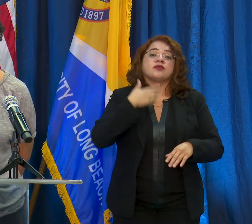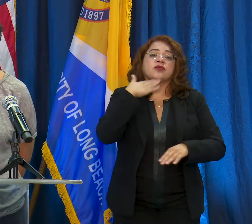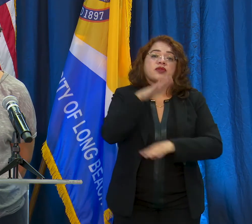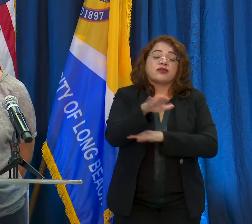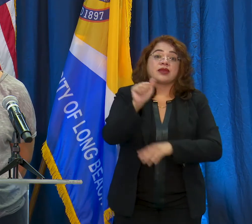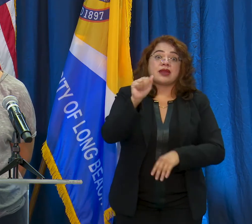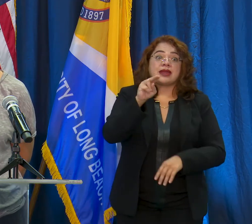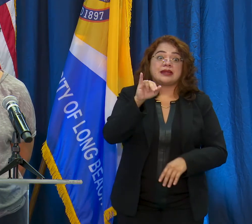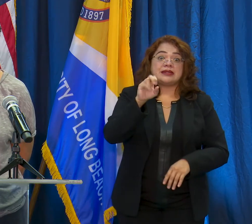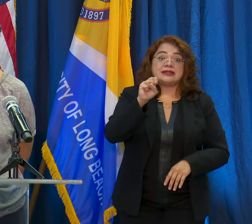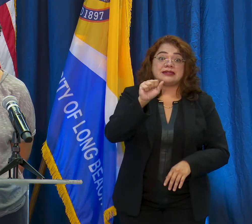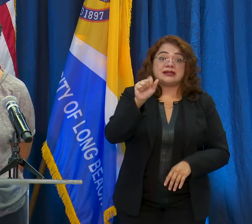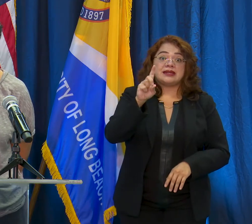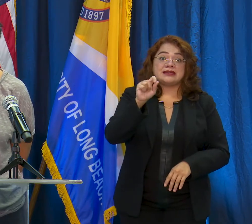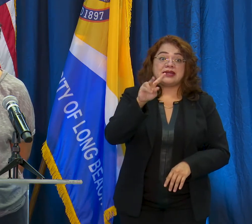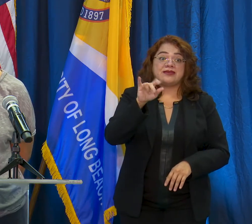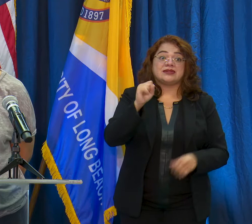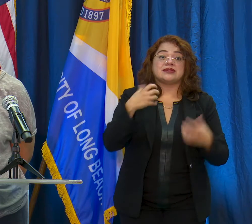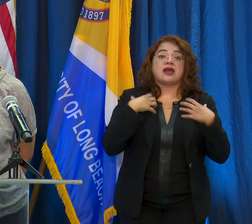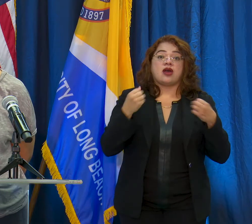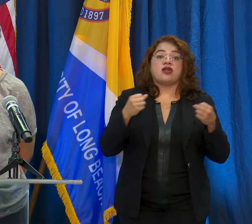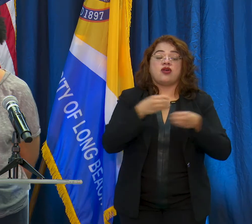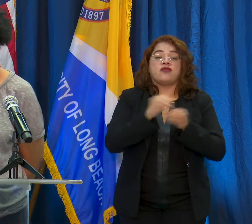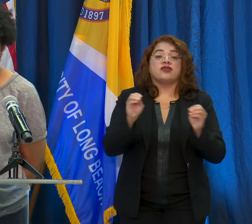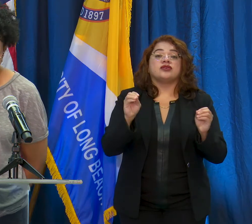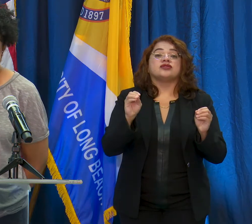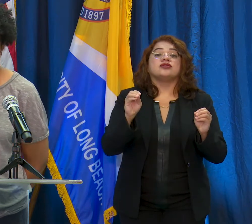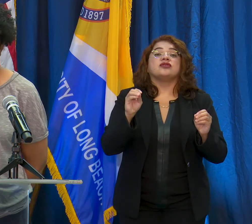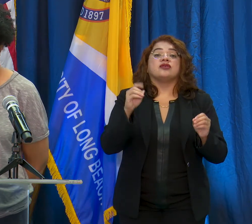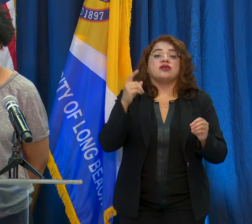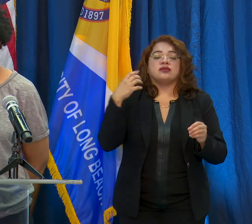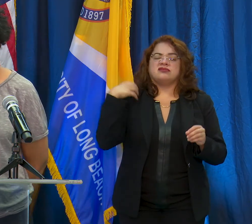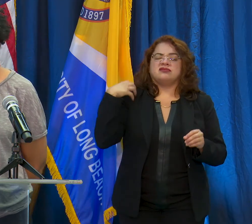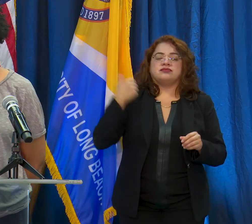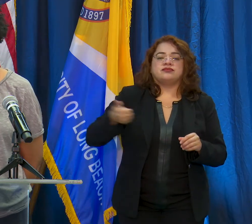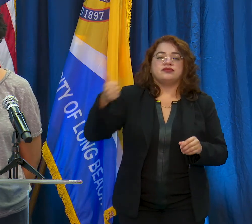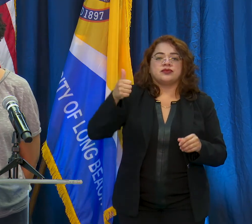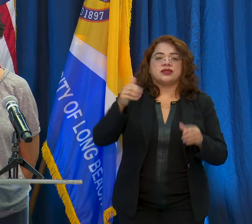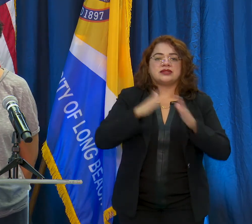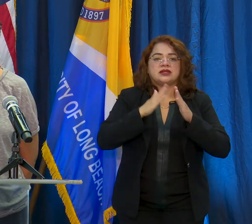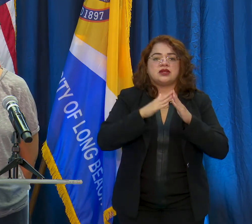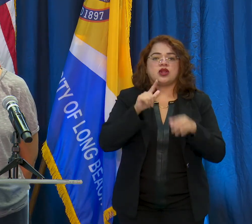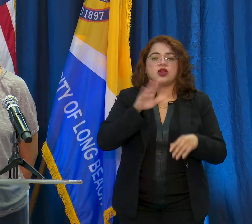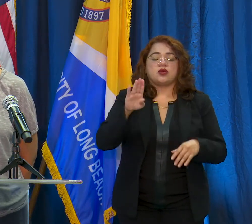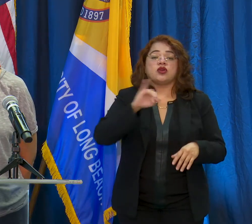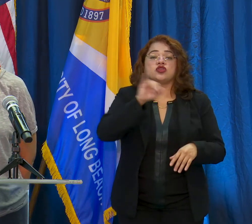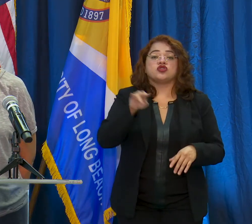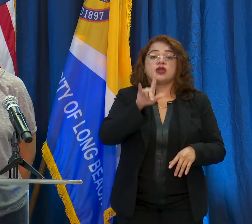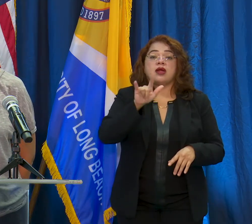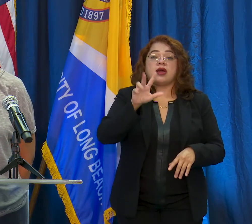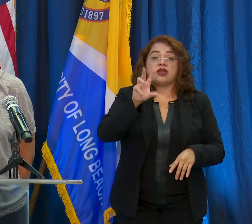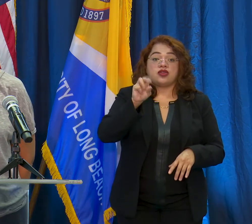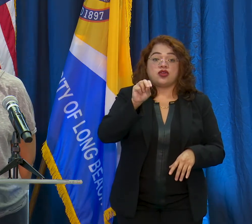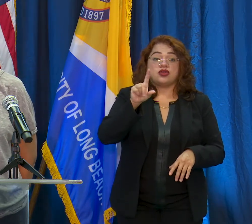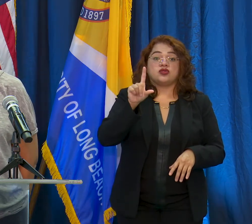Health Officer for the City of Long Beach, and today our briefing is for July 30, 2020.